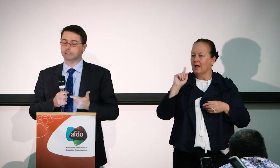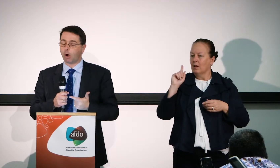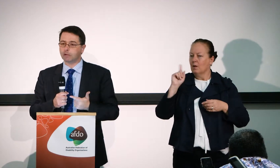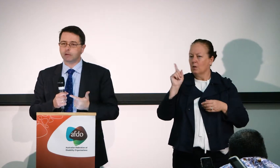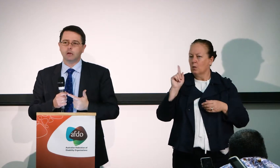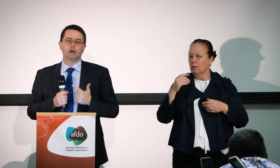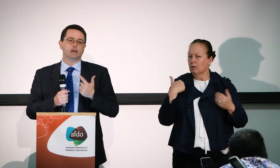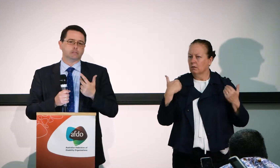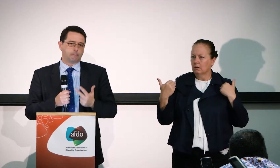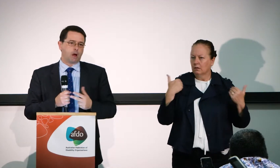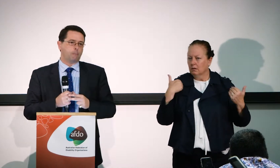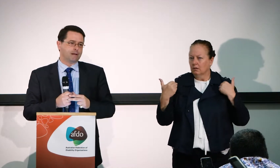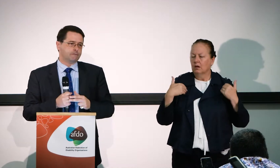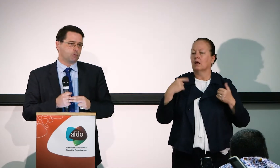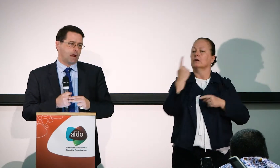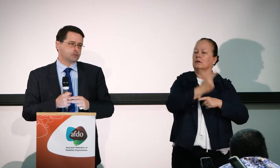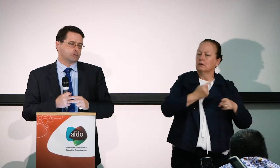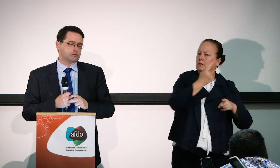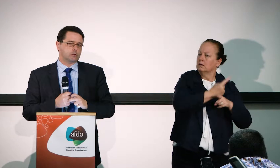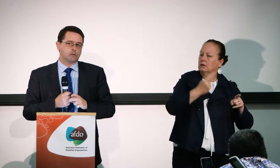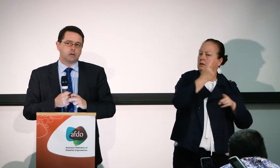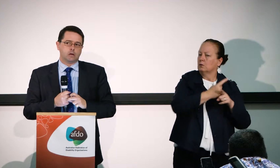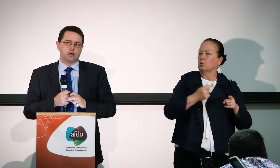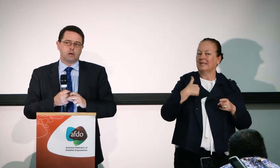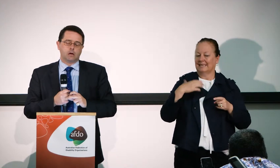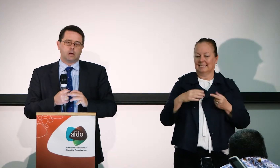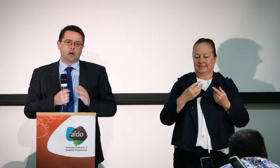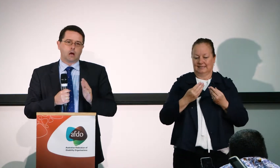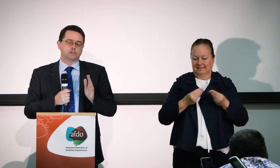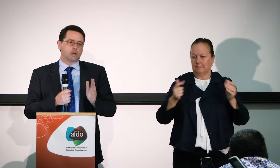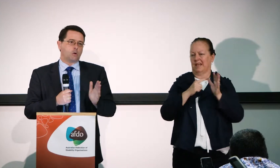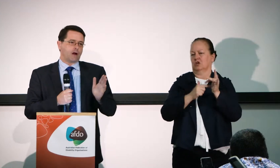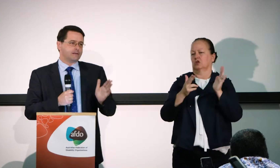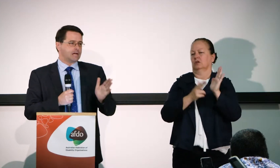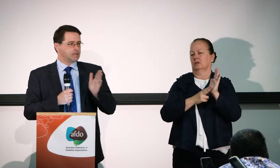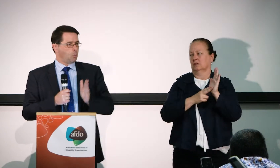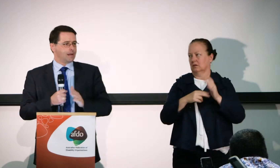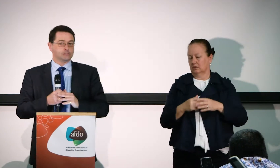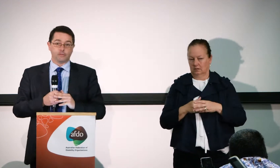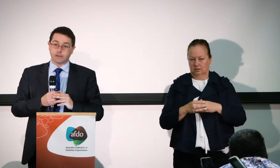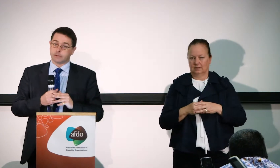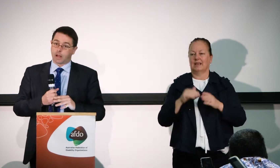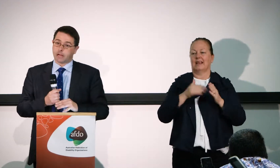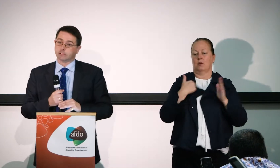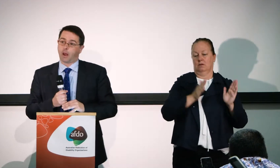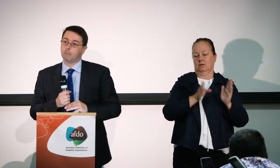It's about meaningful action. So, if I can now segue into the NDIS.